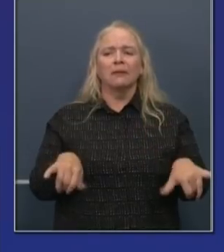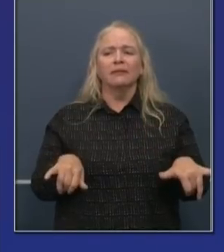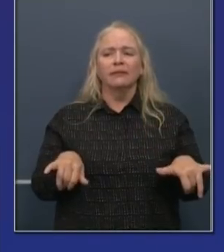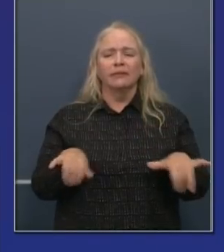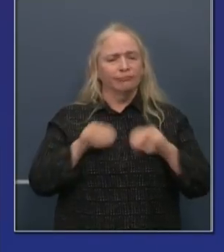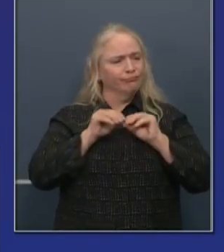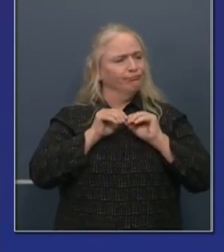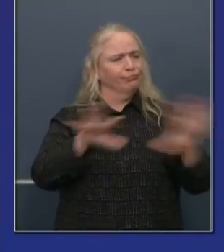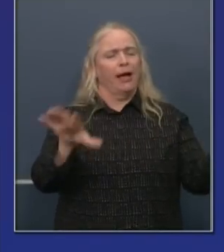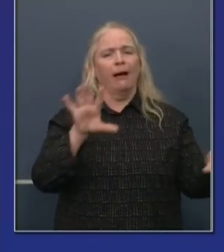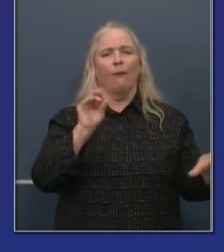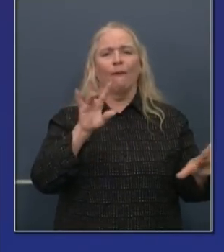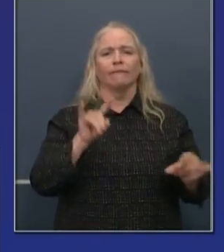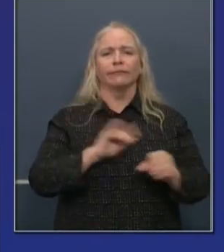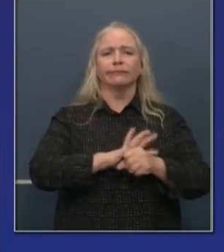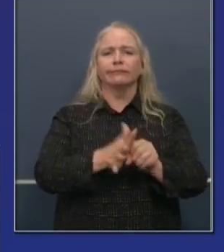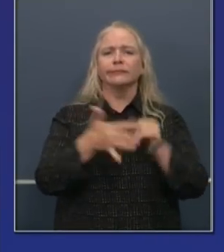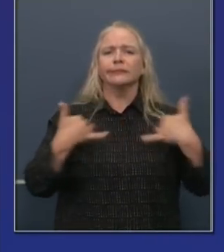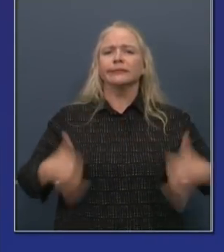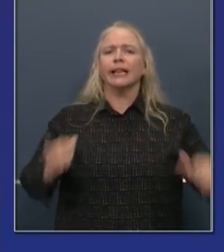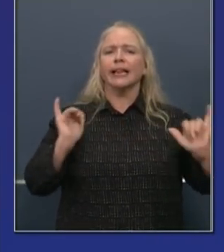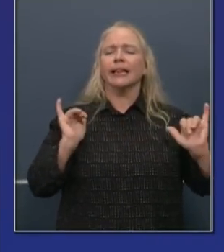NEITHER IS SEEING IN PARTS OF